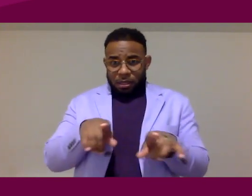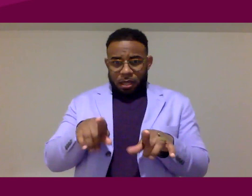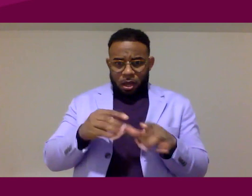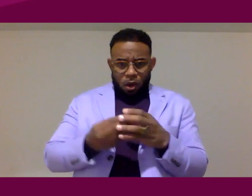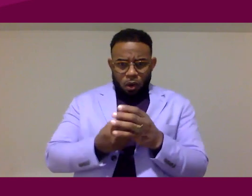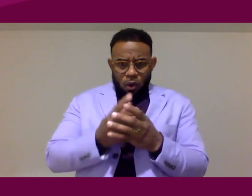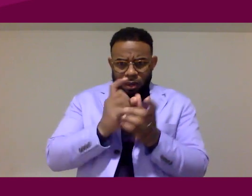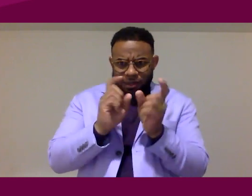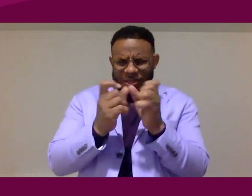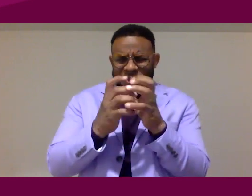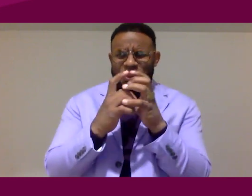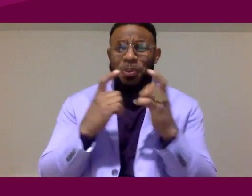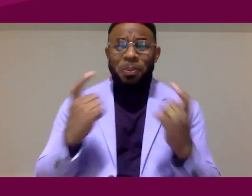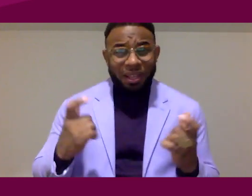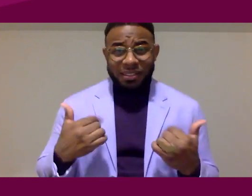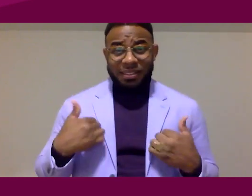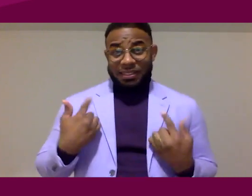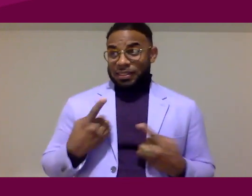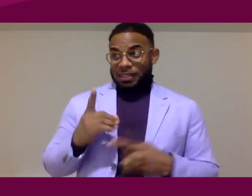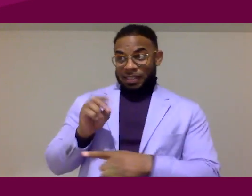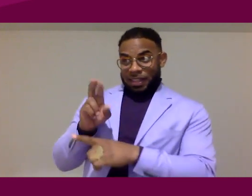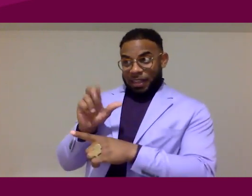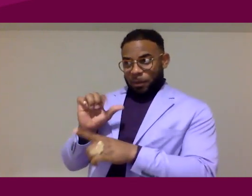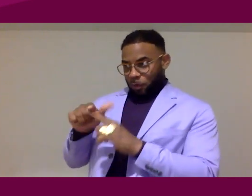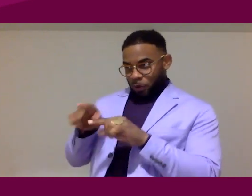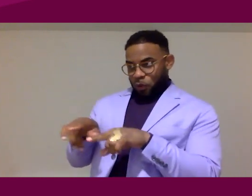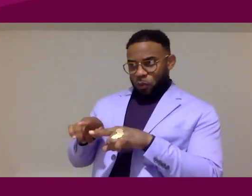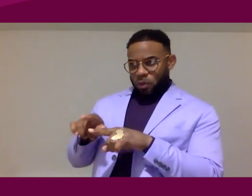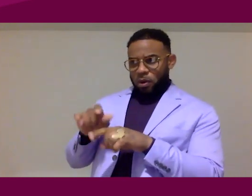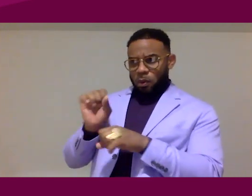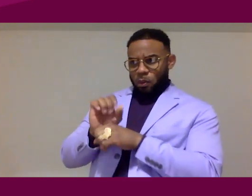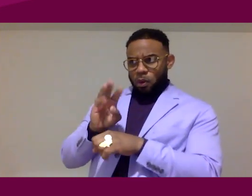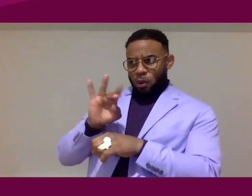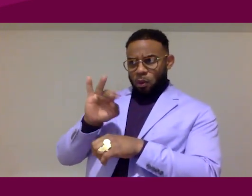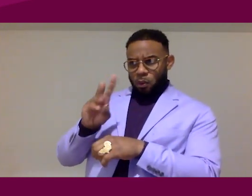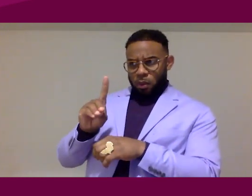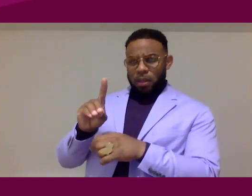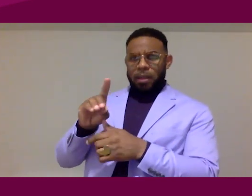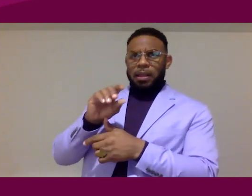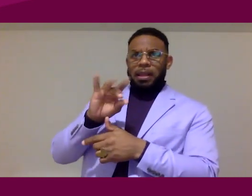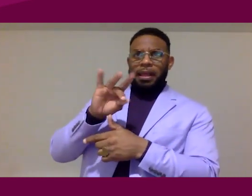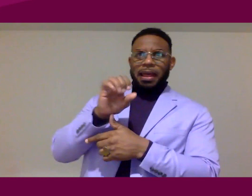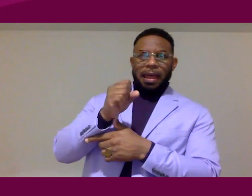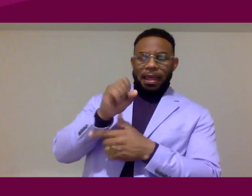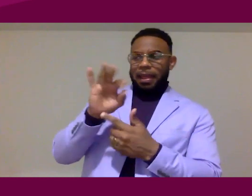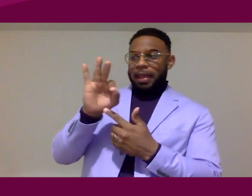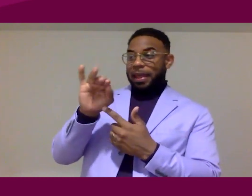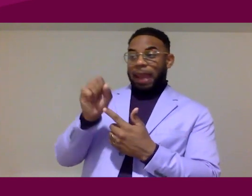and changed so much since, Deborah, when you were at WID in the '80s and '90s and 2000s